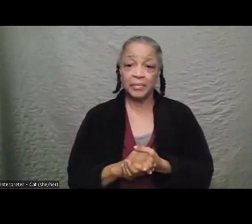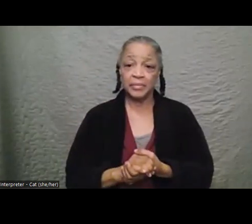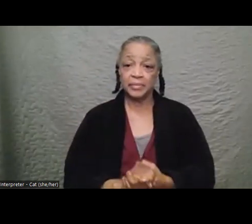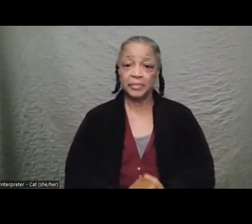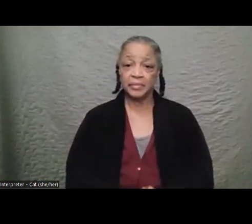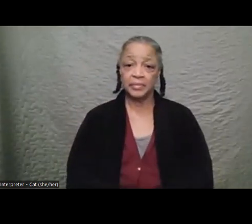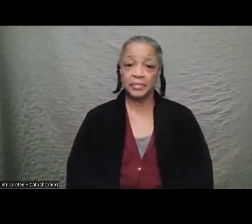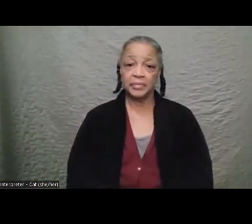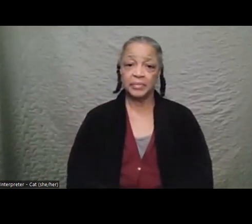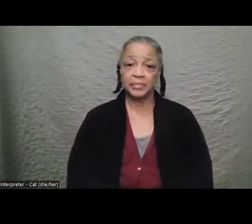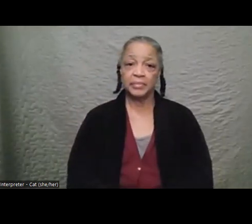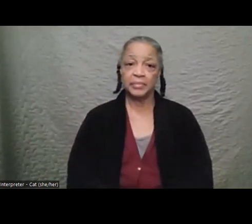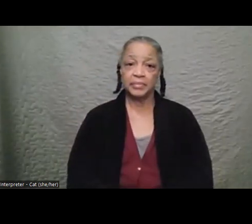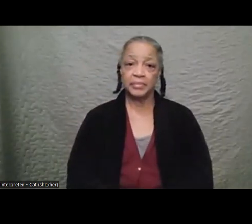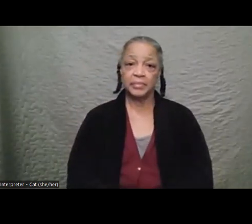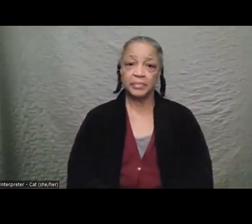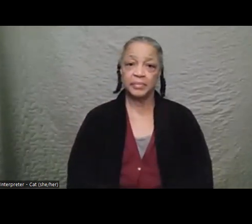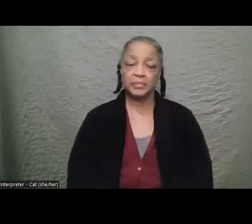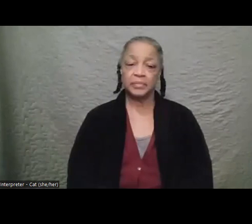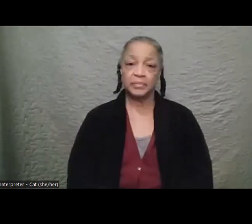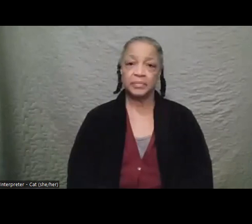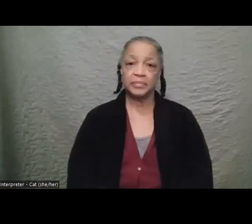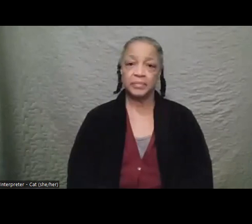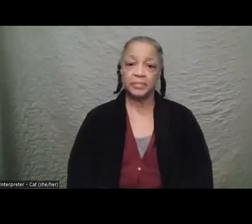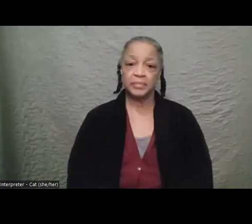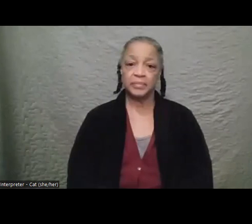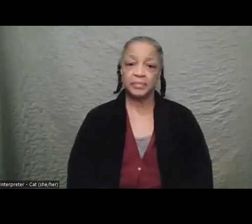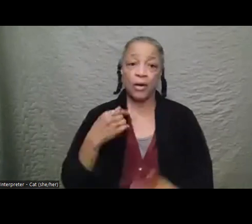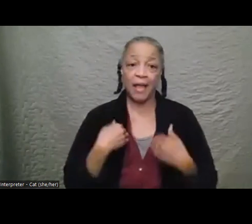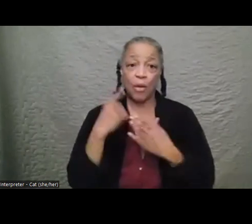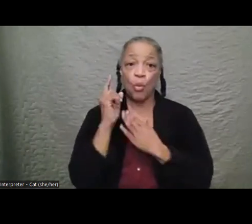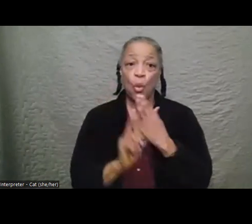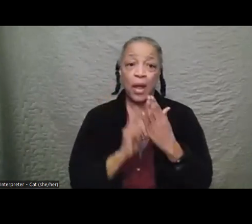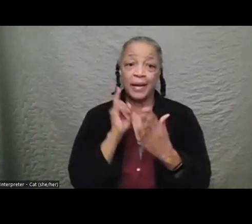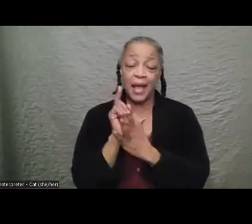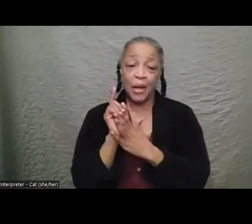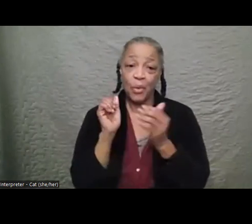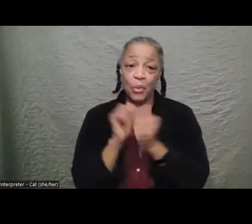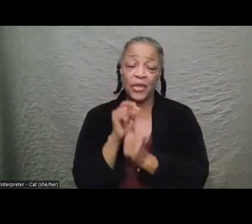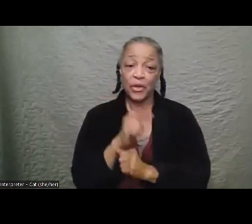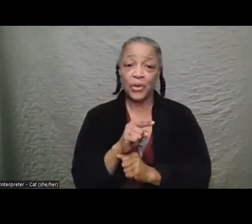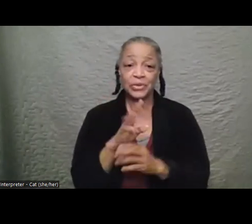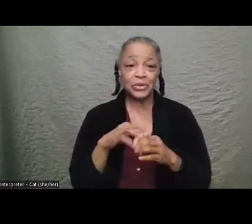I only had one hour to be with her , so I had to leave.